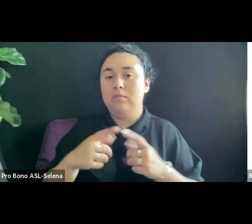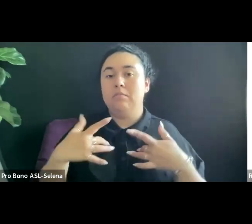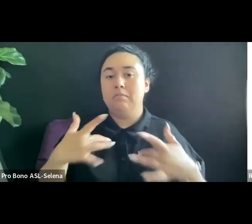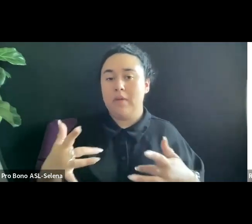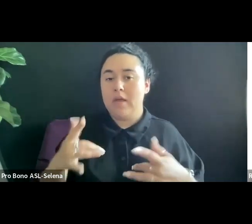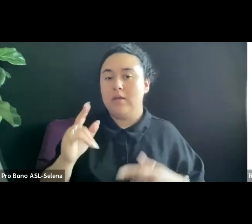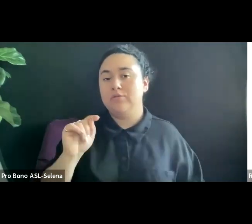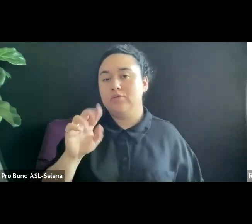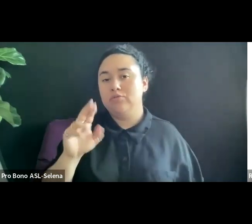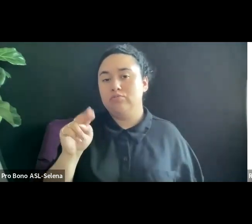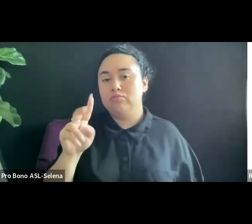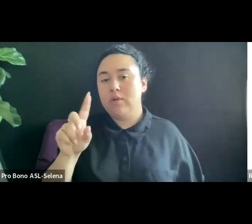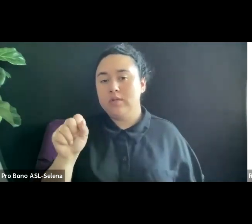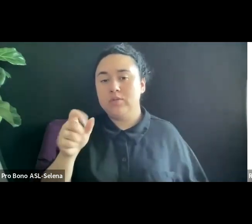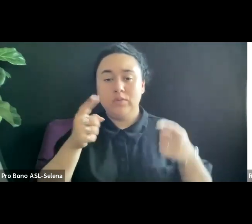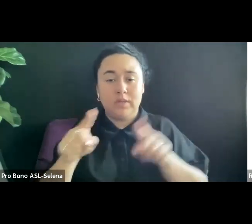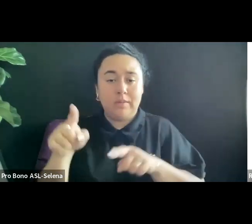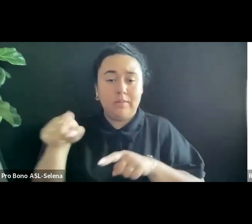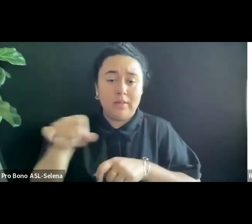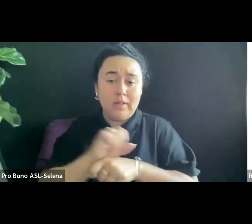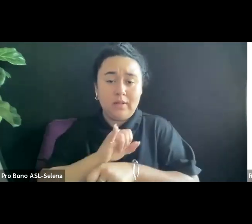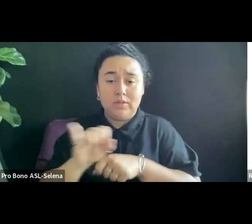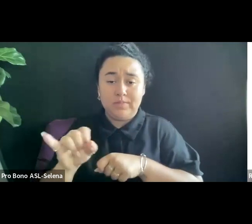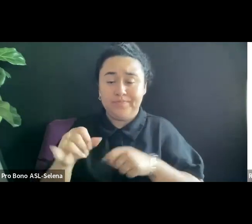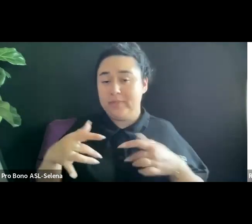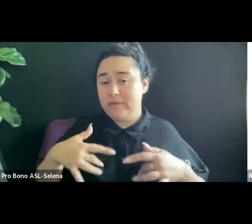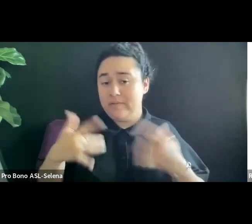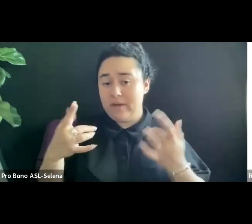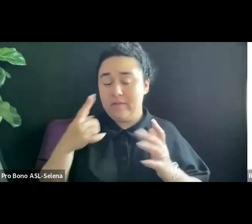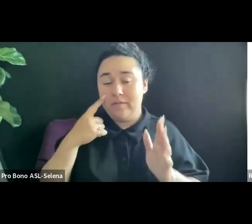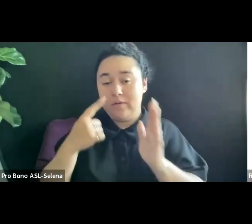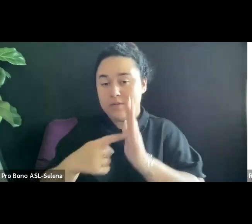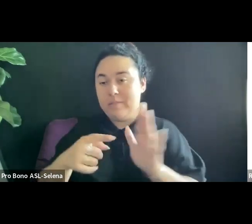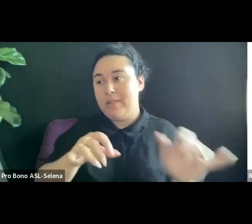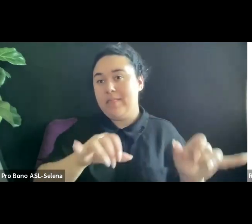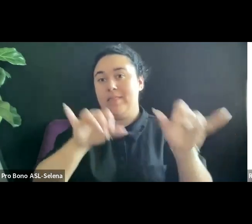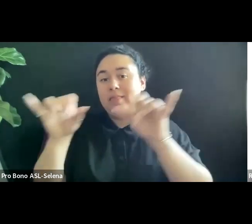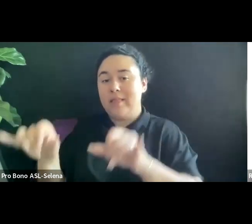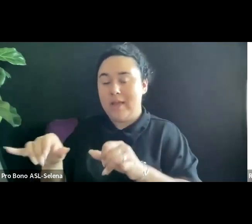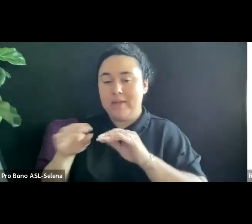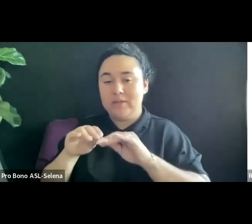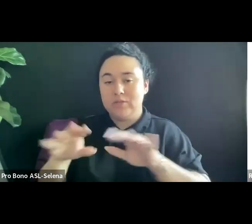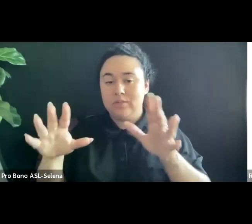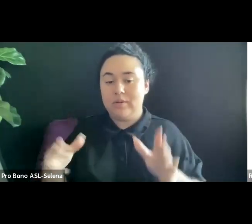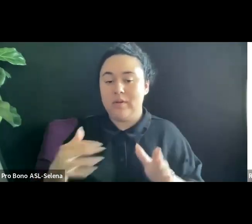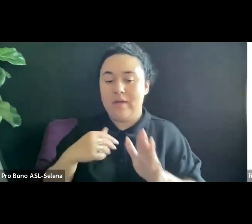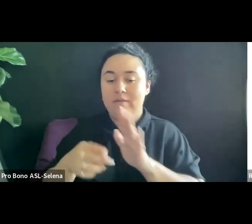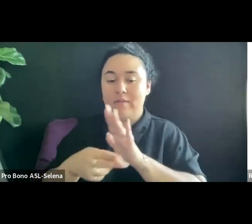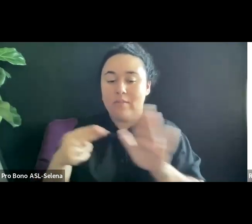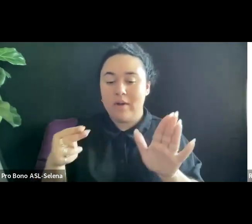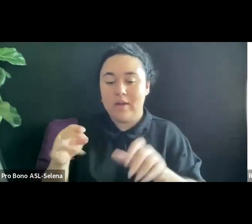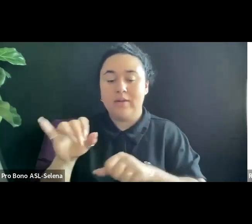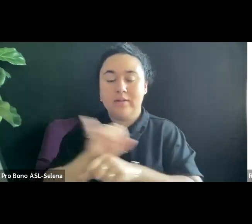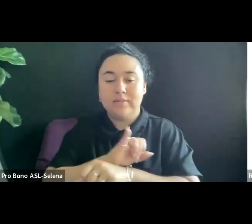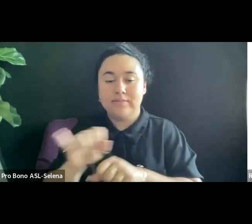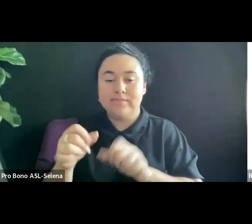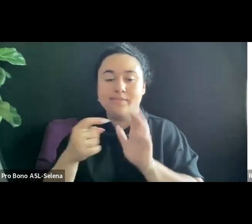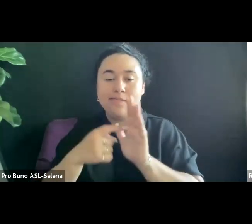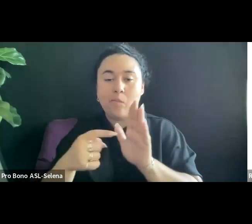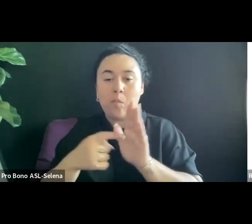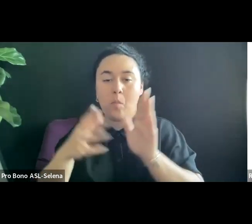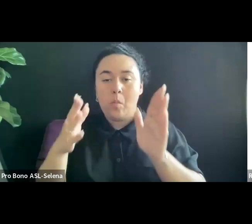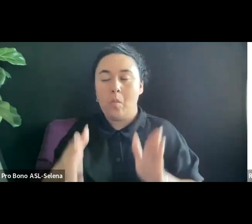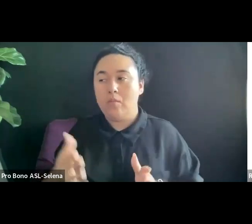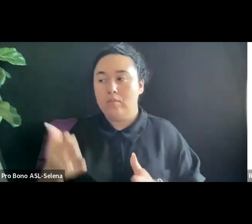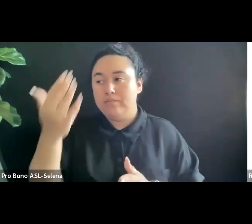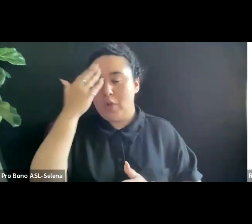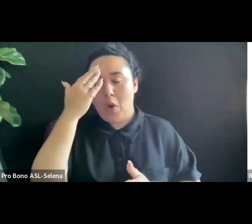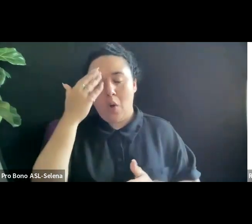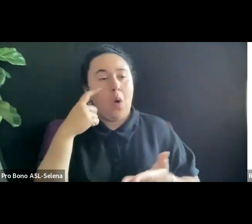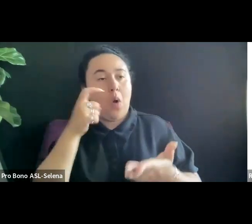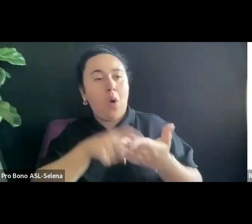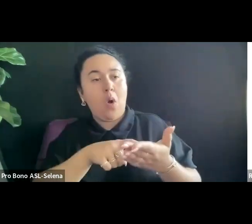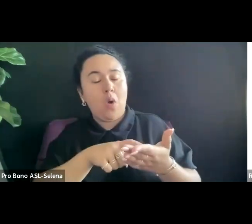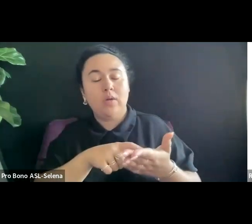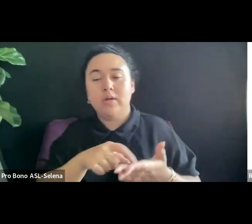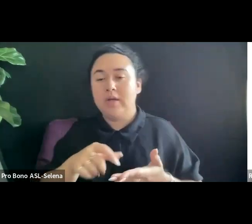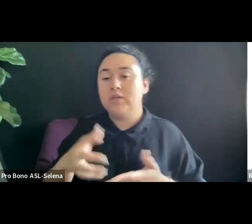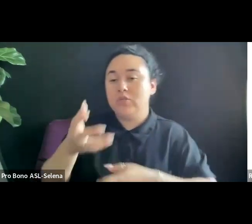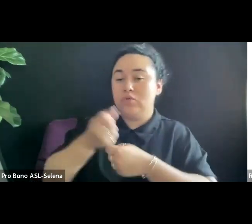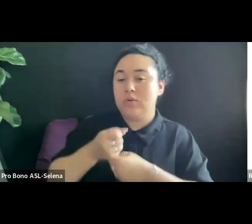THESE EVENTS LIKE DISTRIBUTORS HAVE A GRANT GETTING PROGRAMMED INCREASES THE VISIBILITY OF A FILM